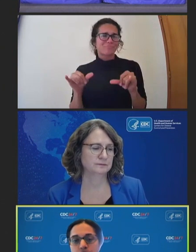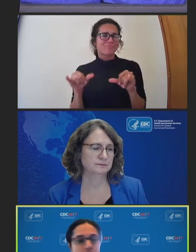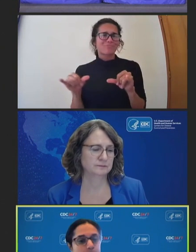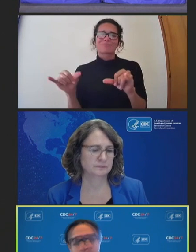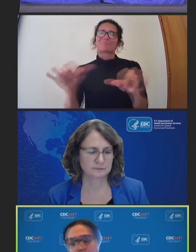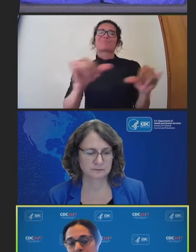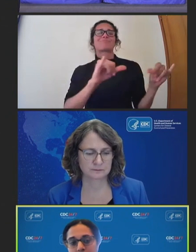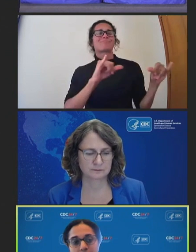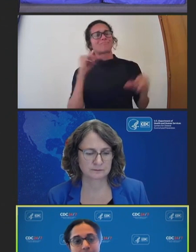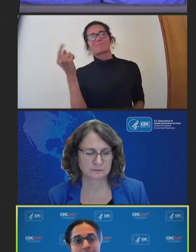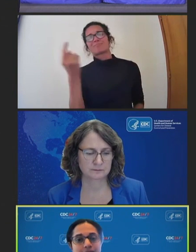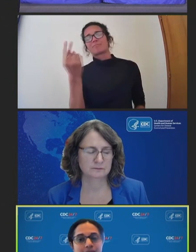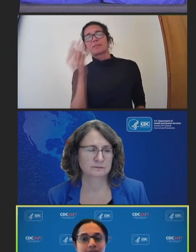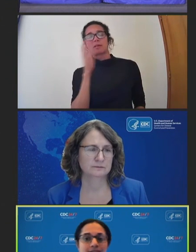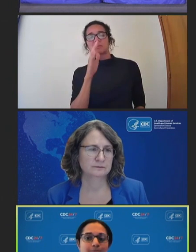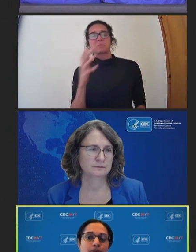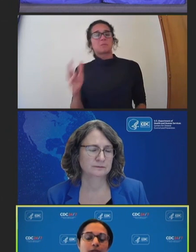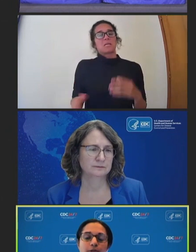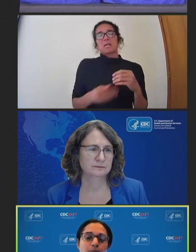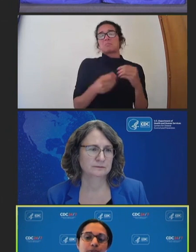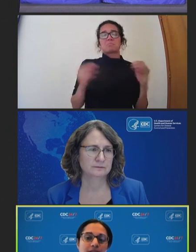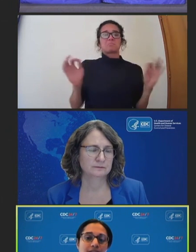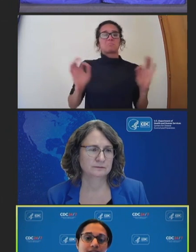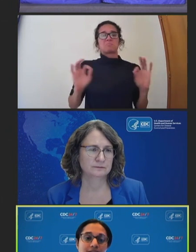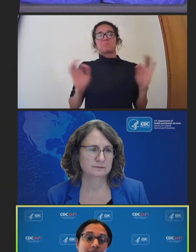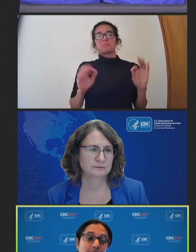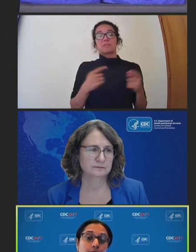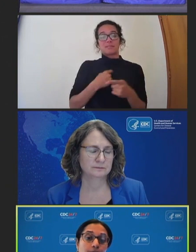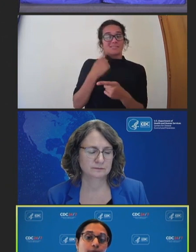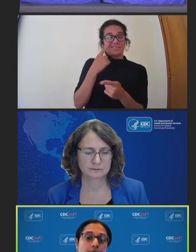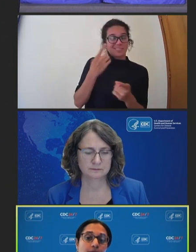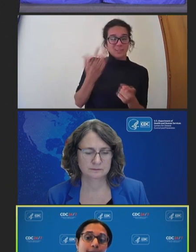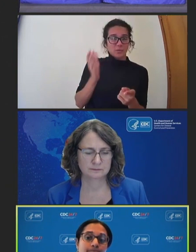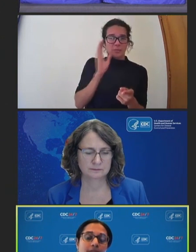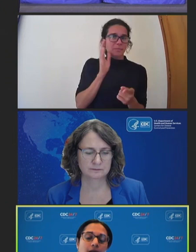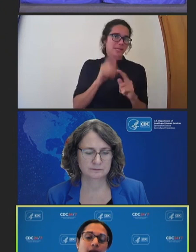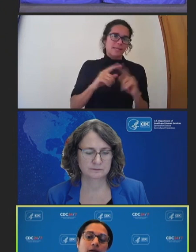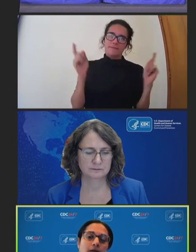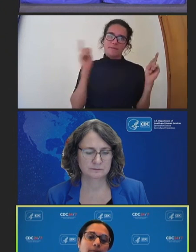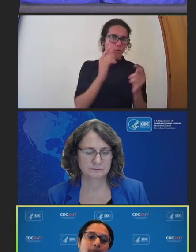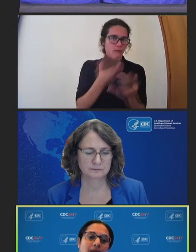would just be rolled in." They didn't seem to think it would be any different for them.